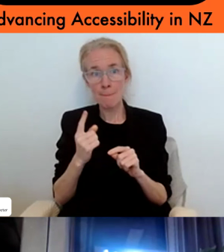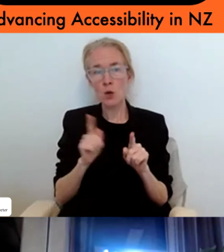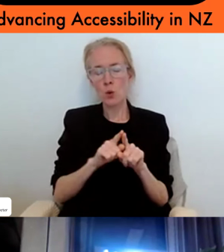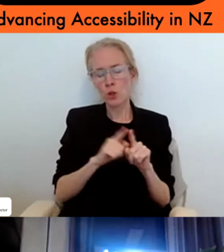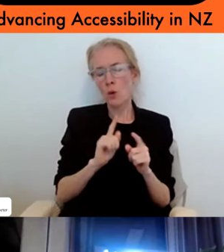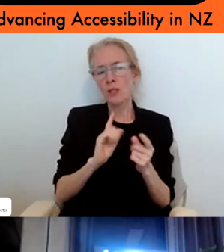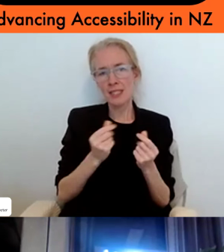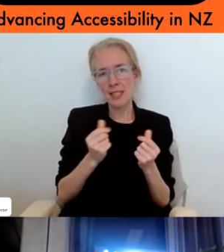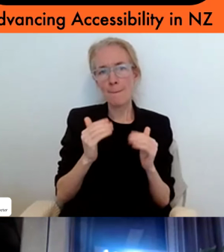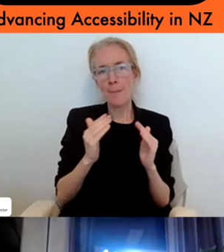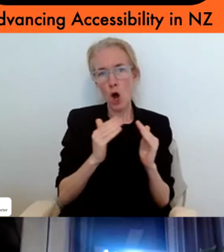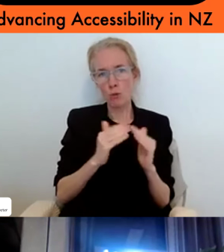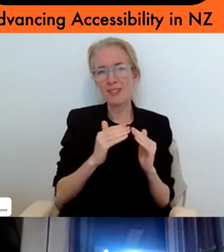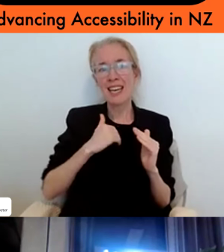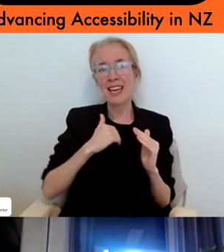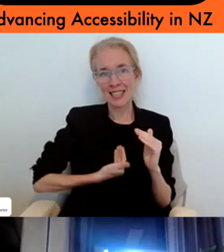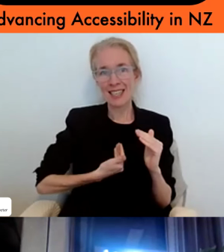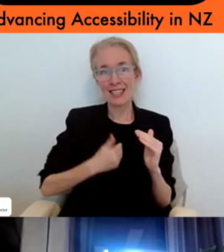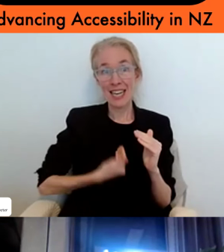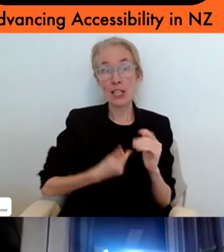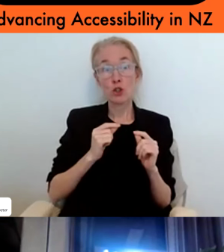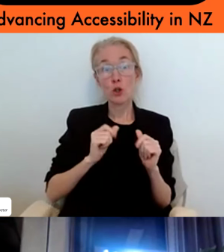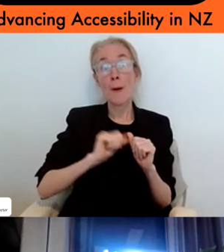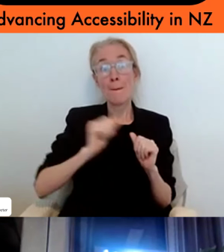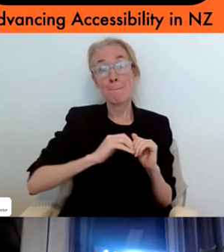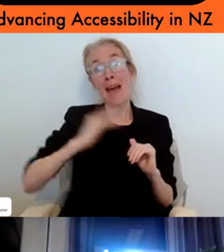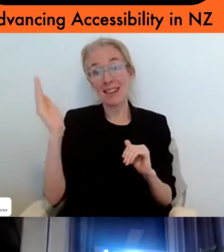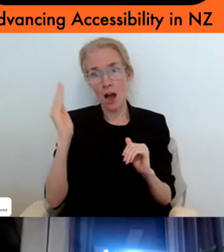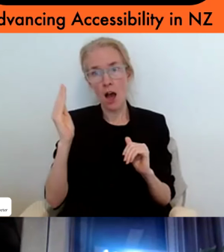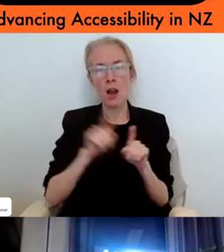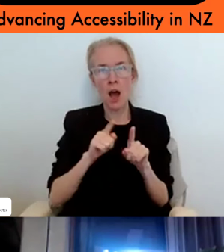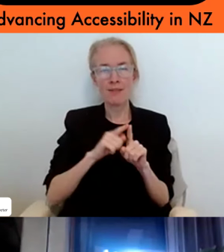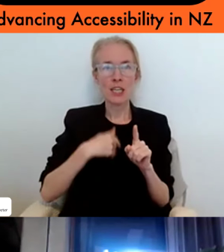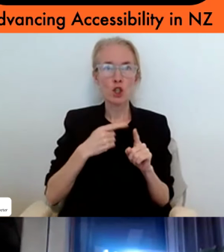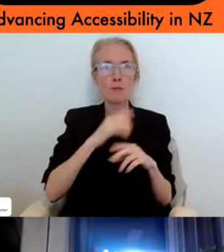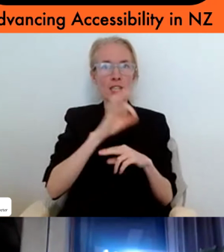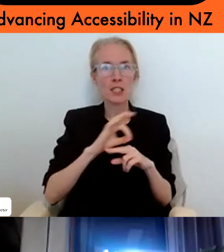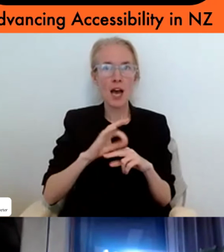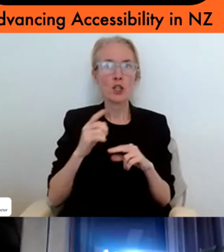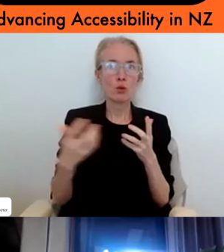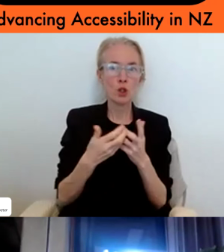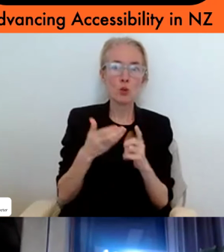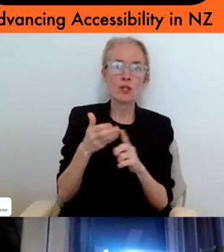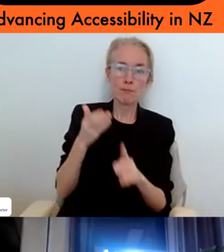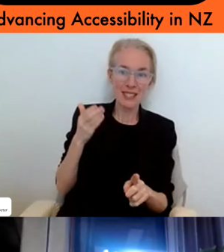have that adaptability to suit specific needs. We also can't apply